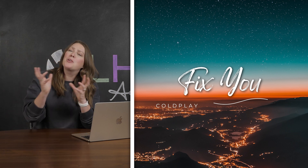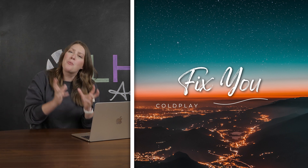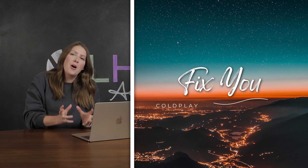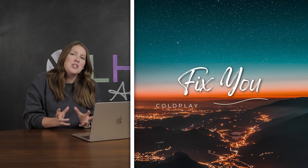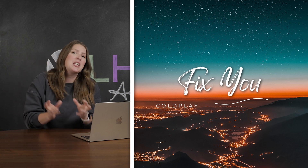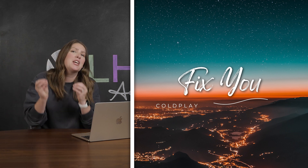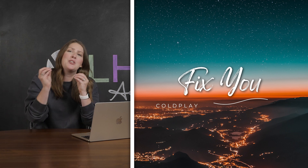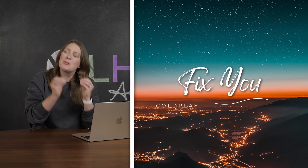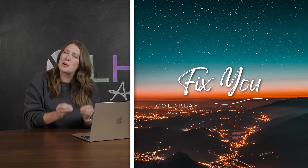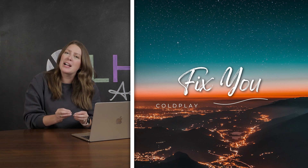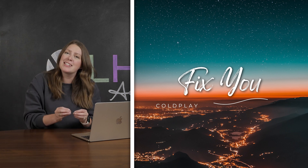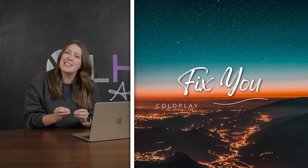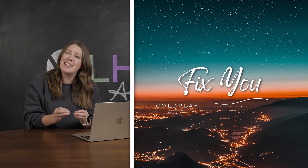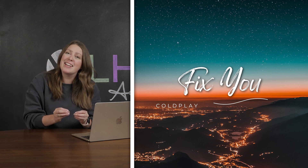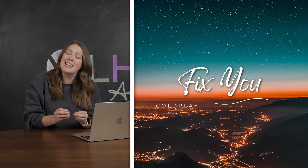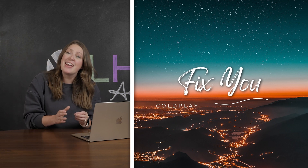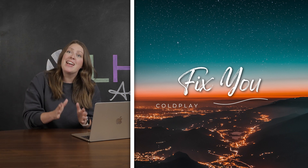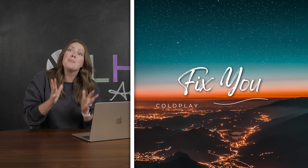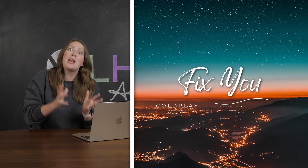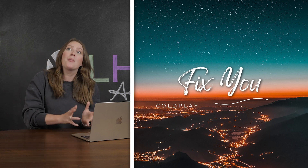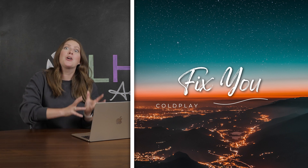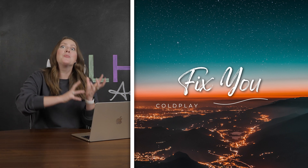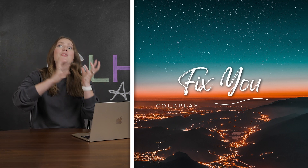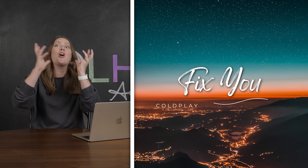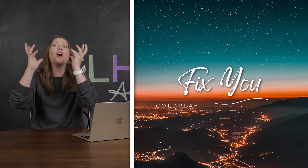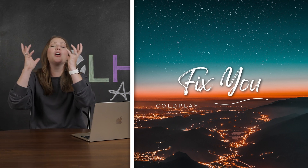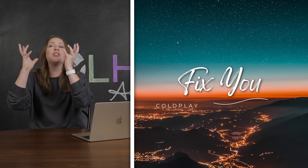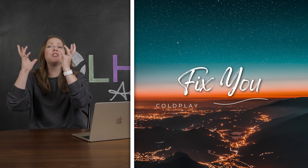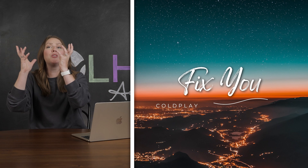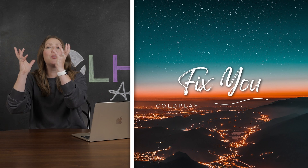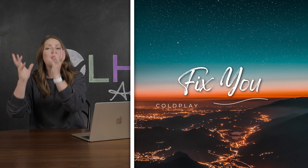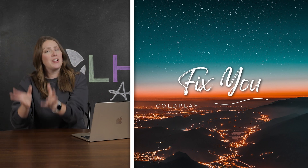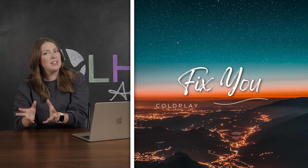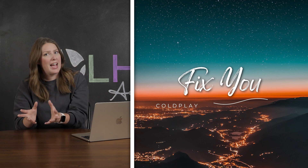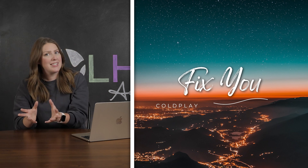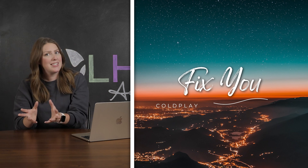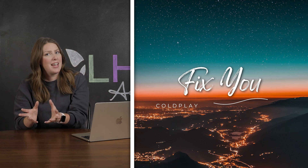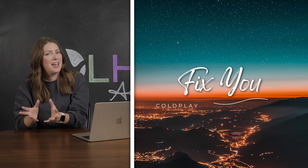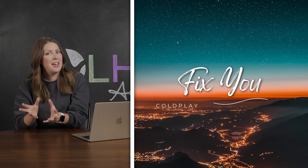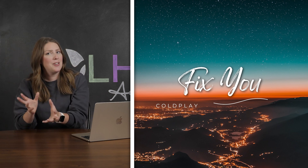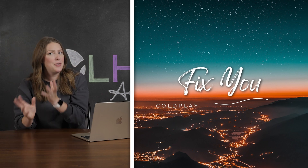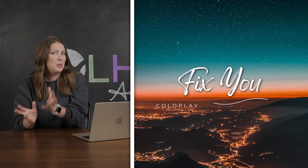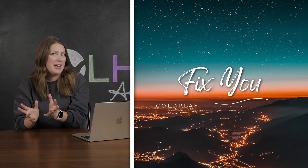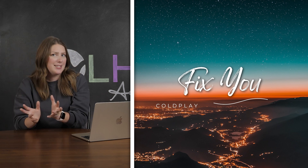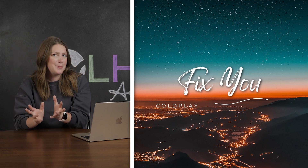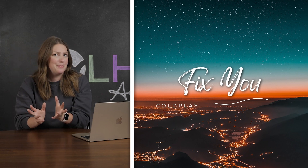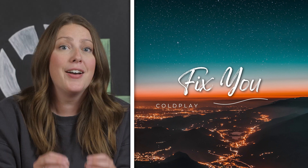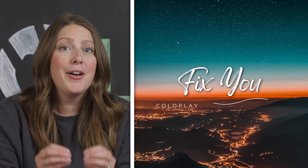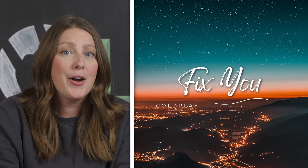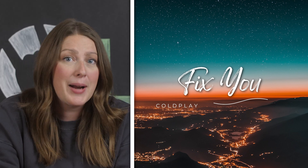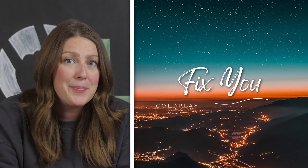You can watch it again. You can practice it again. But now we're going to move on to the very last, few lines. All right.